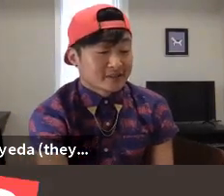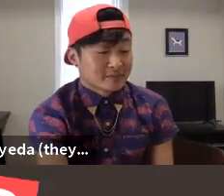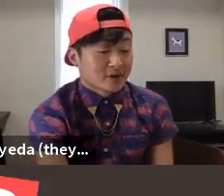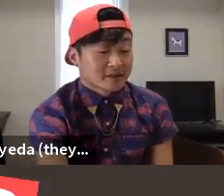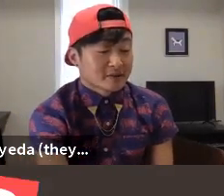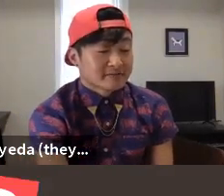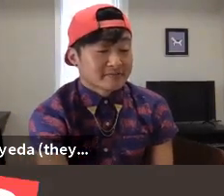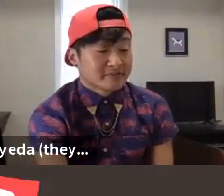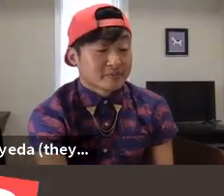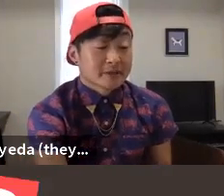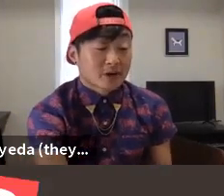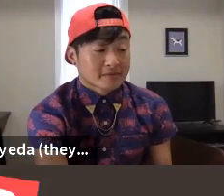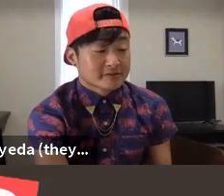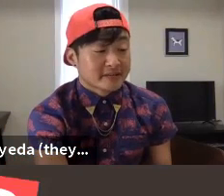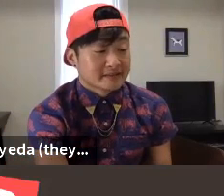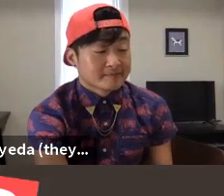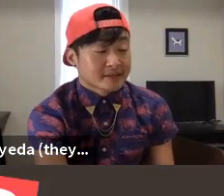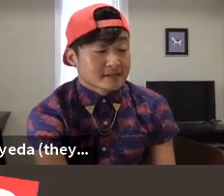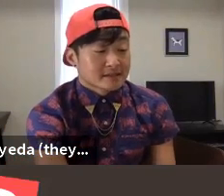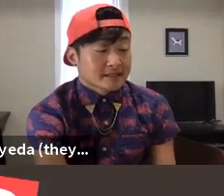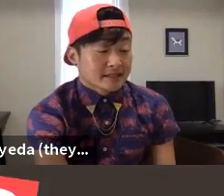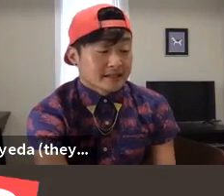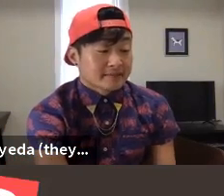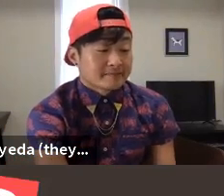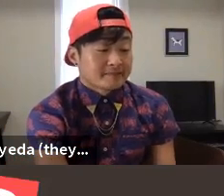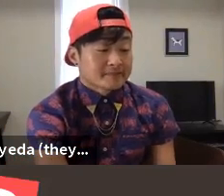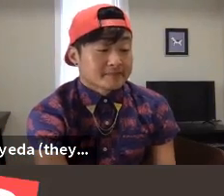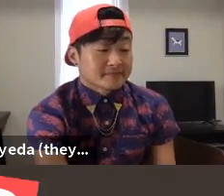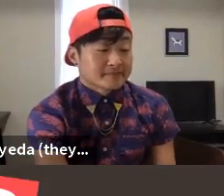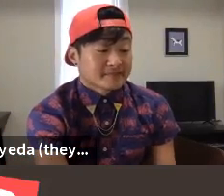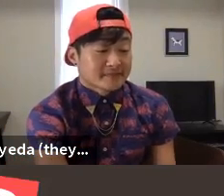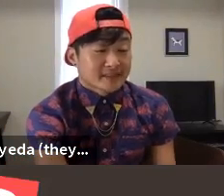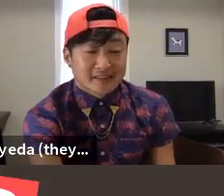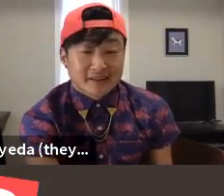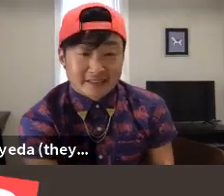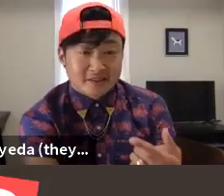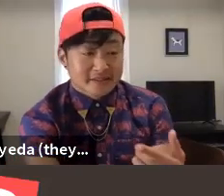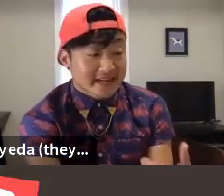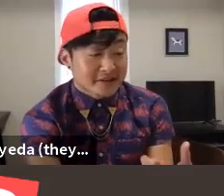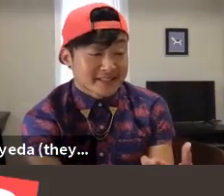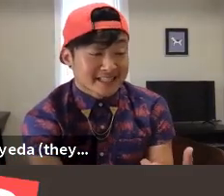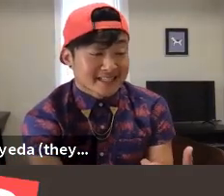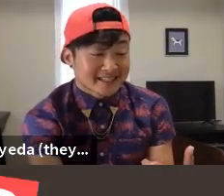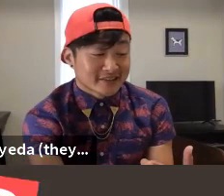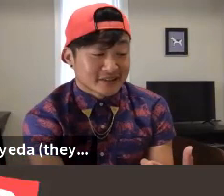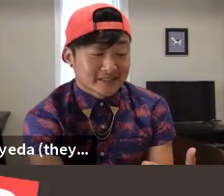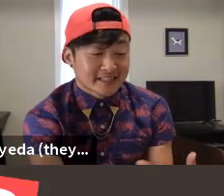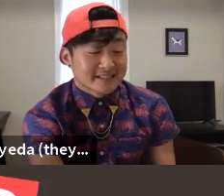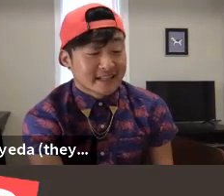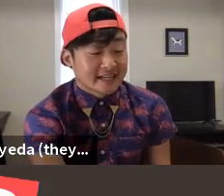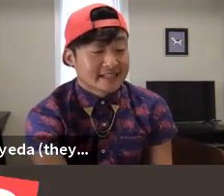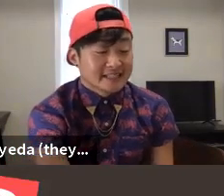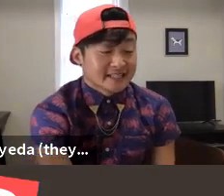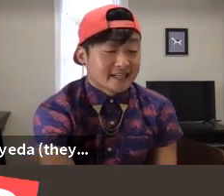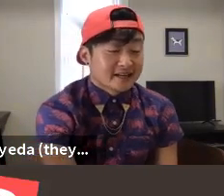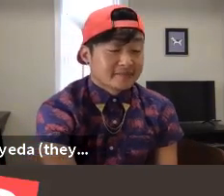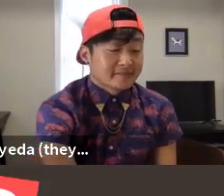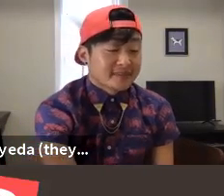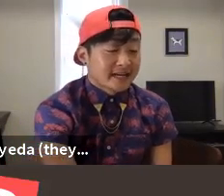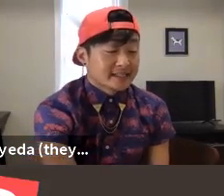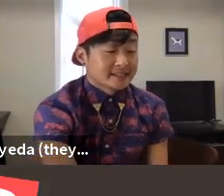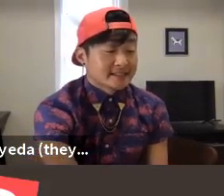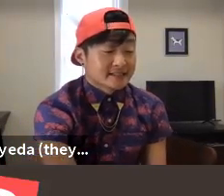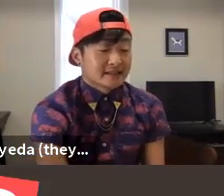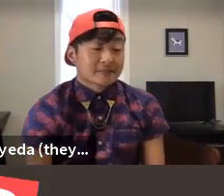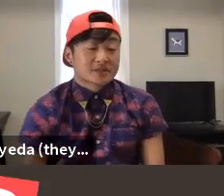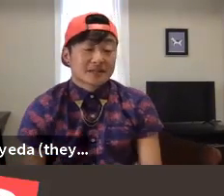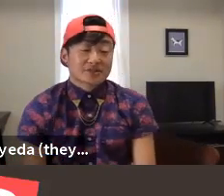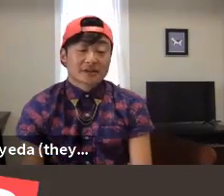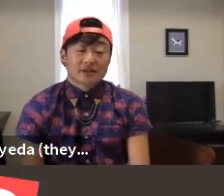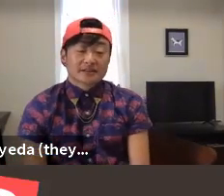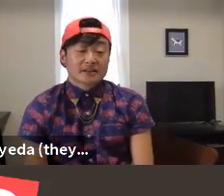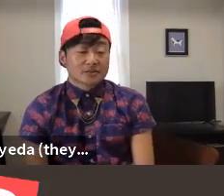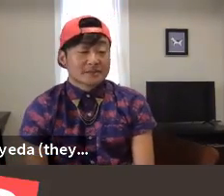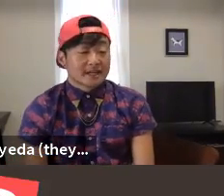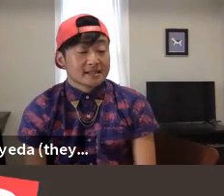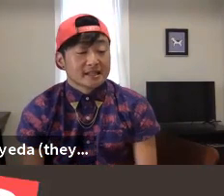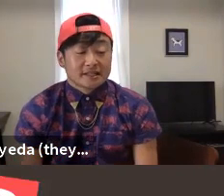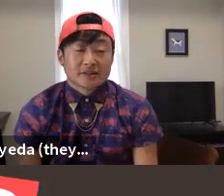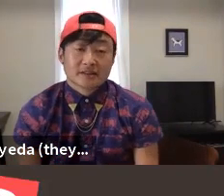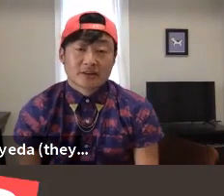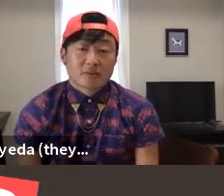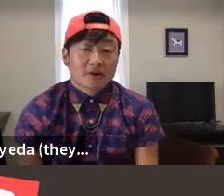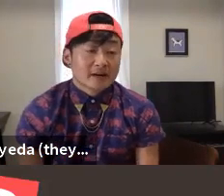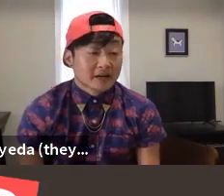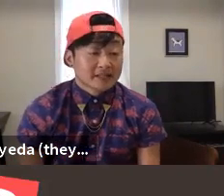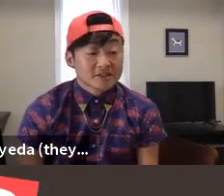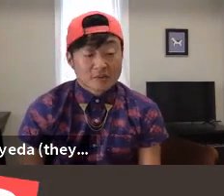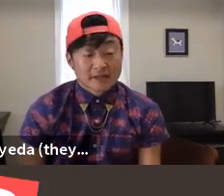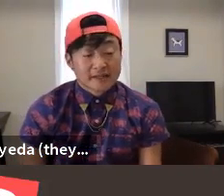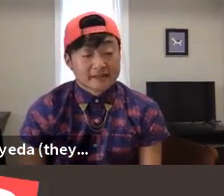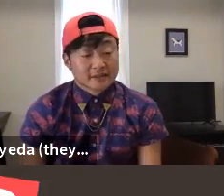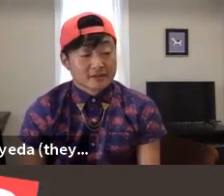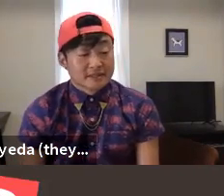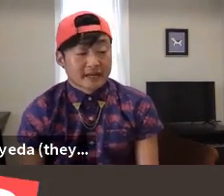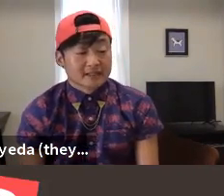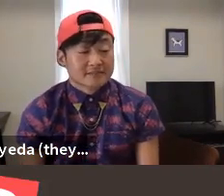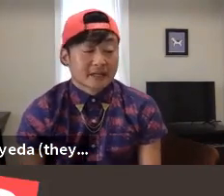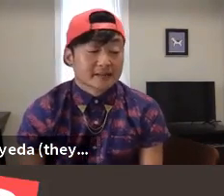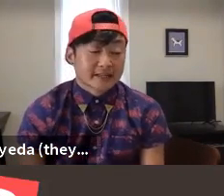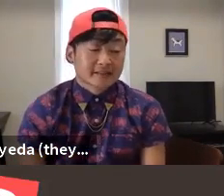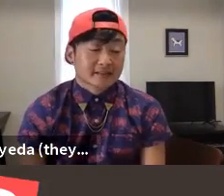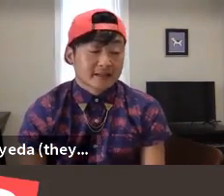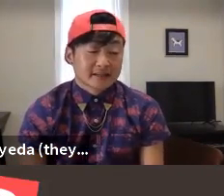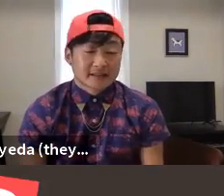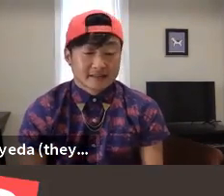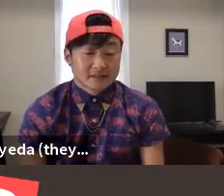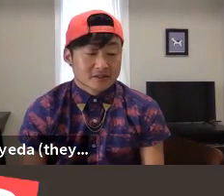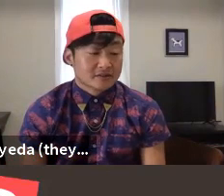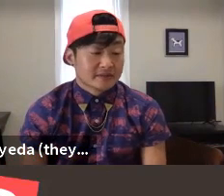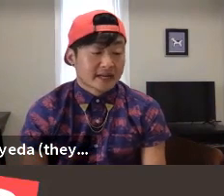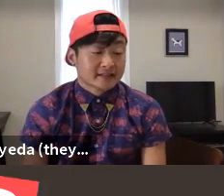We might be having technical difficulties with Iden.